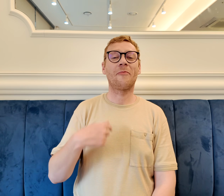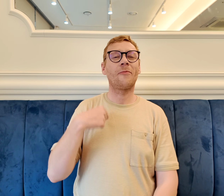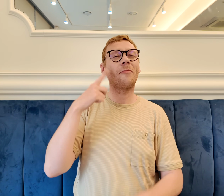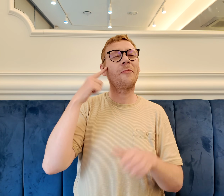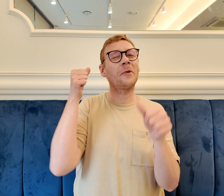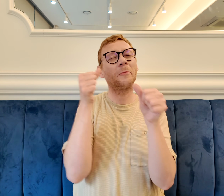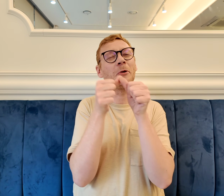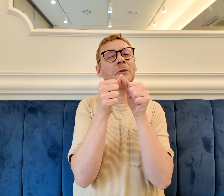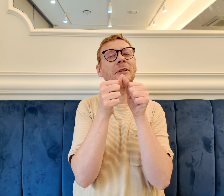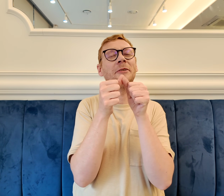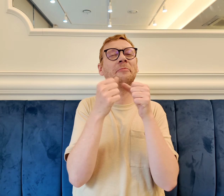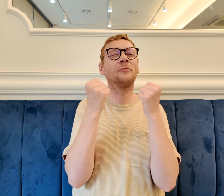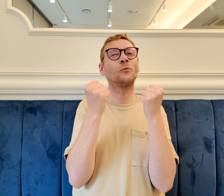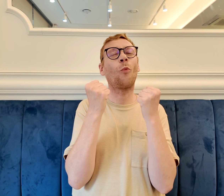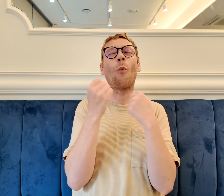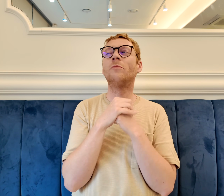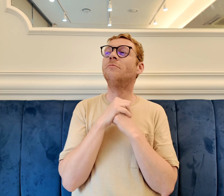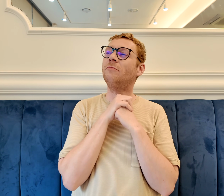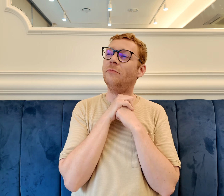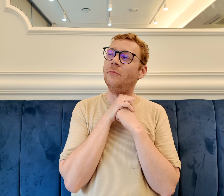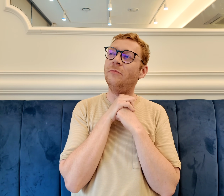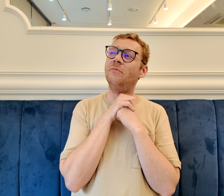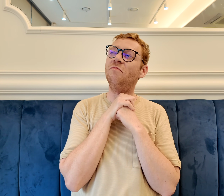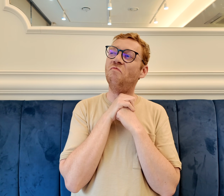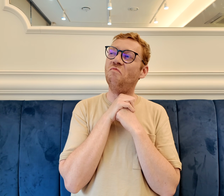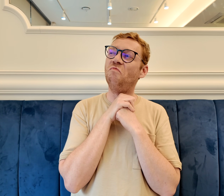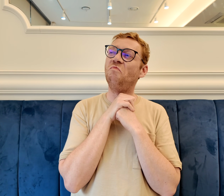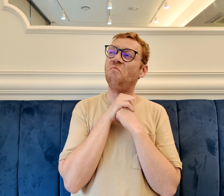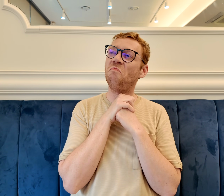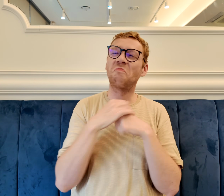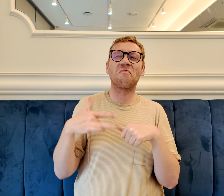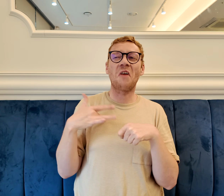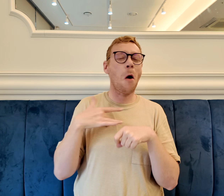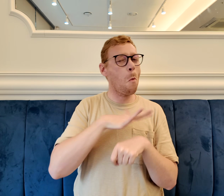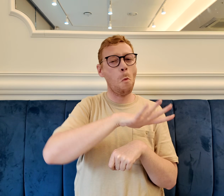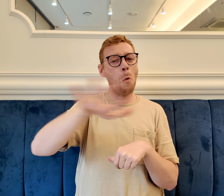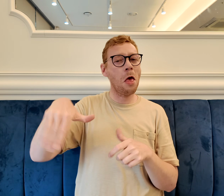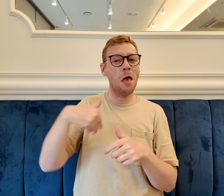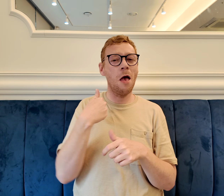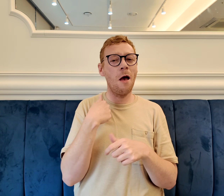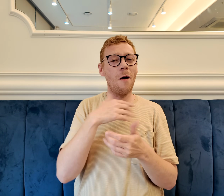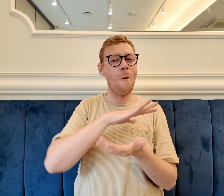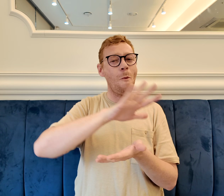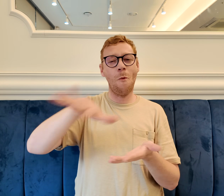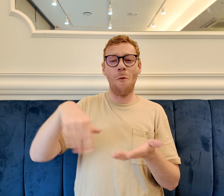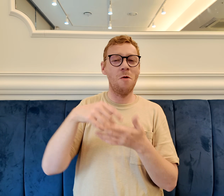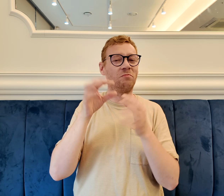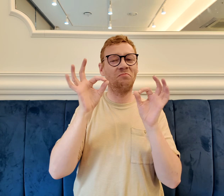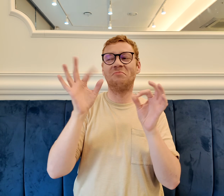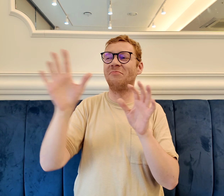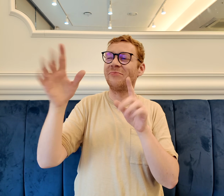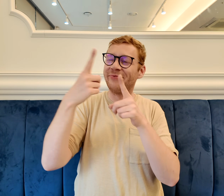Hmm... It's hard to choose just one. Honestly, everything was new and different.